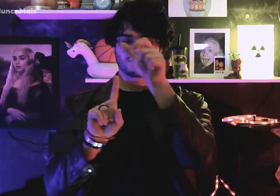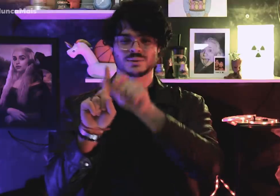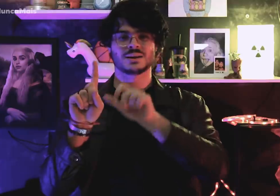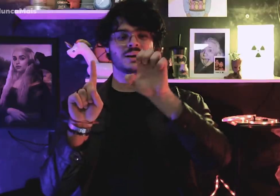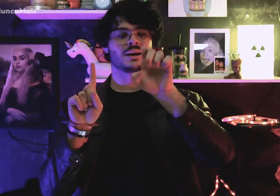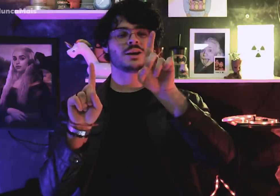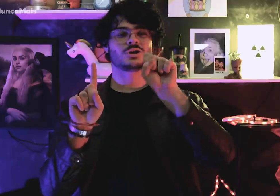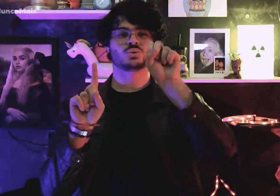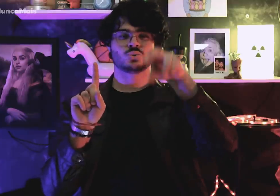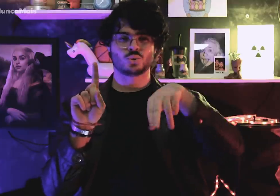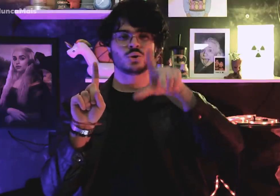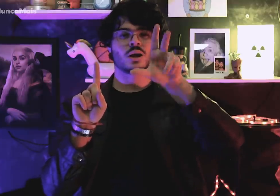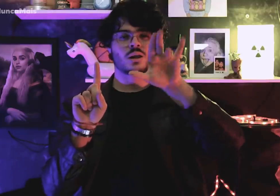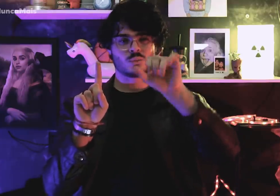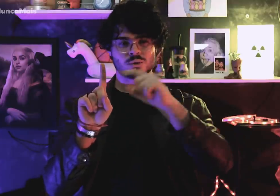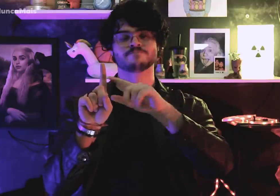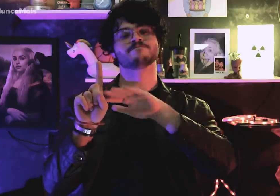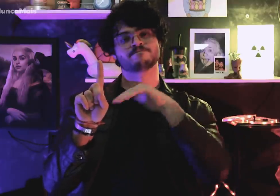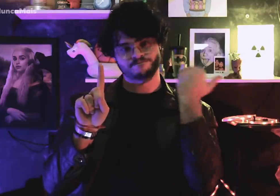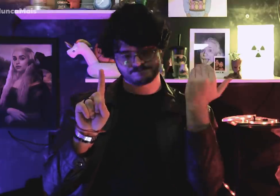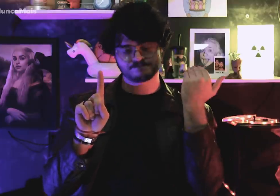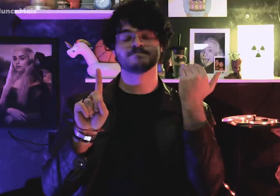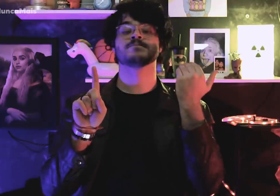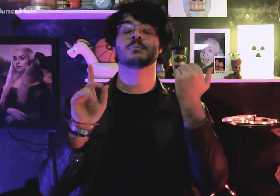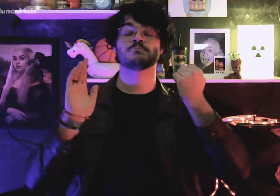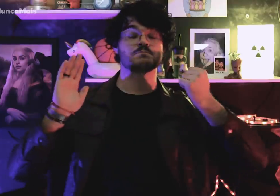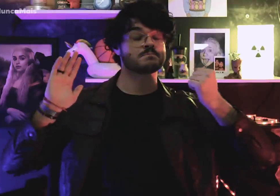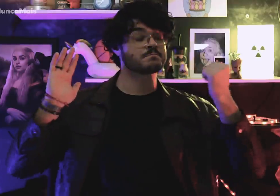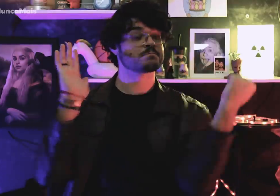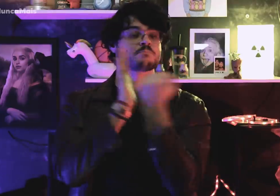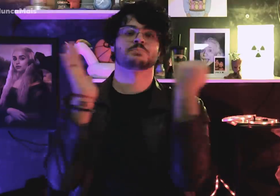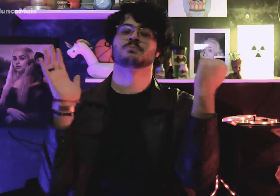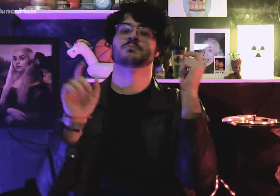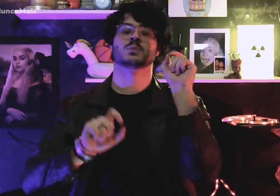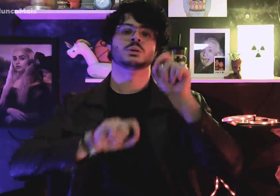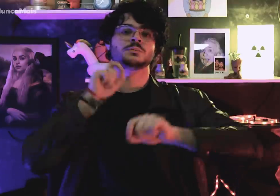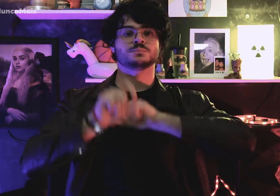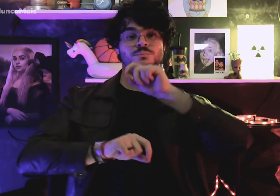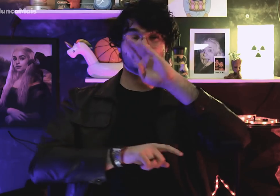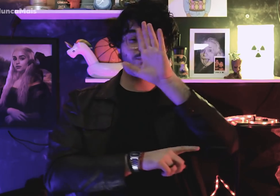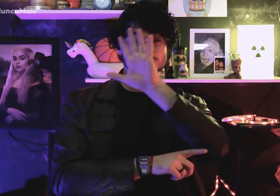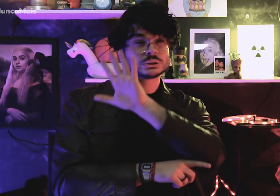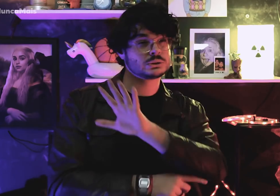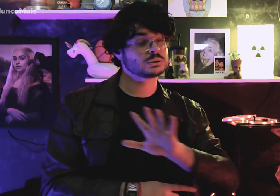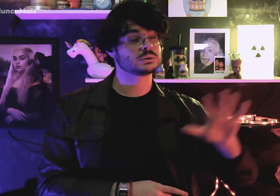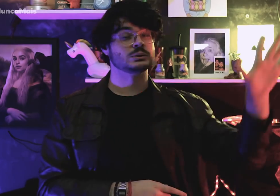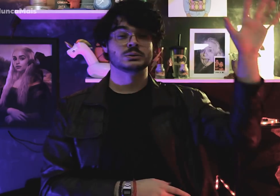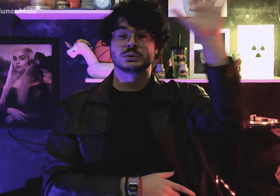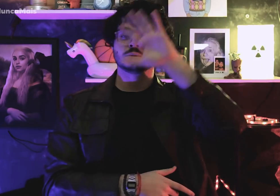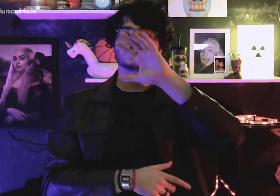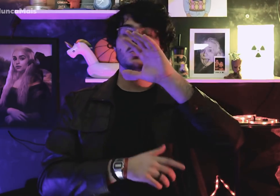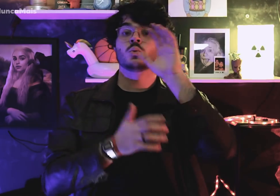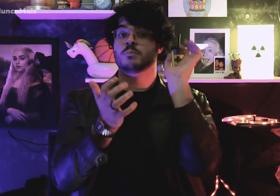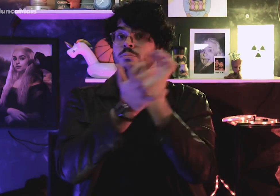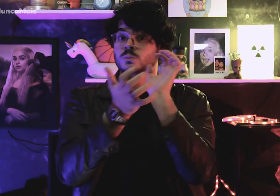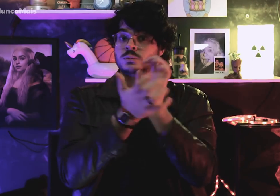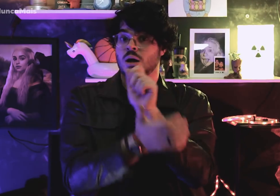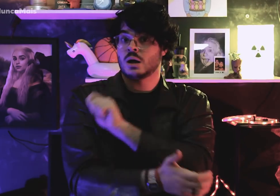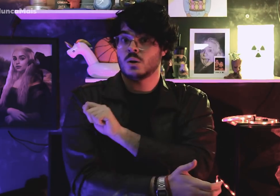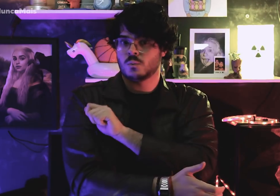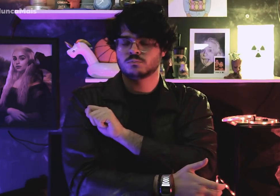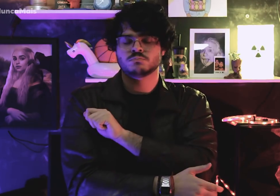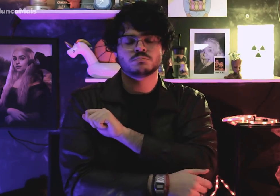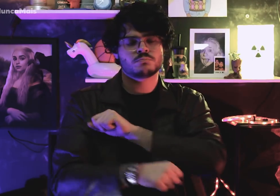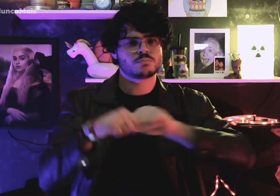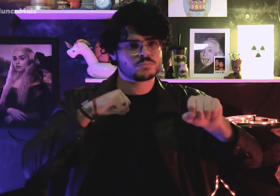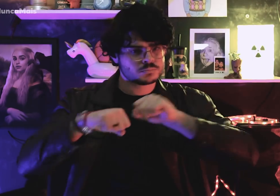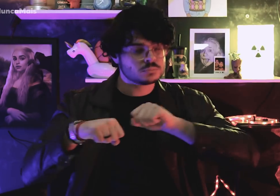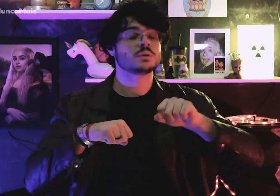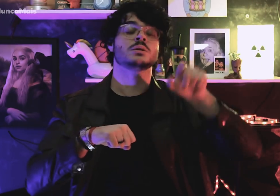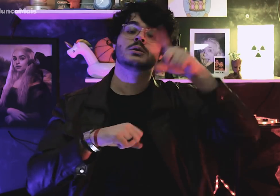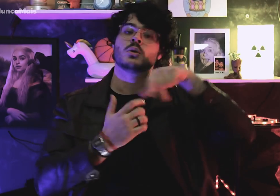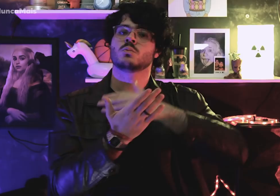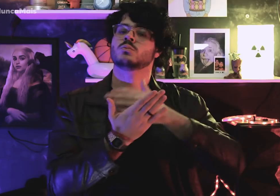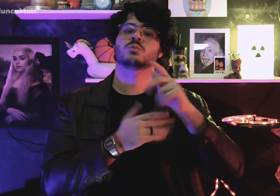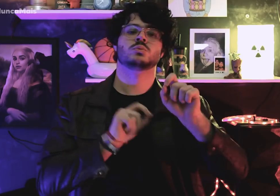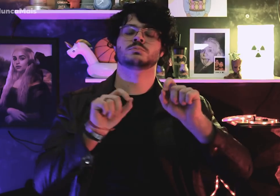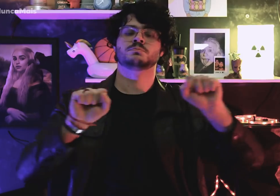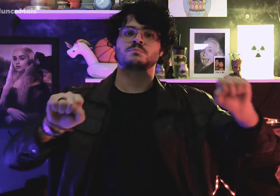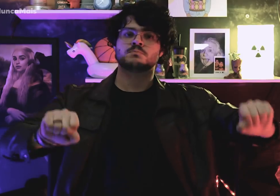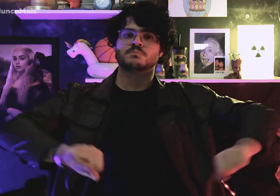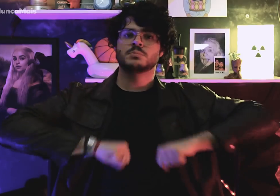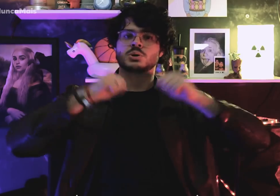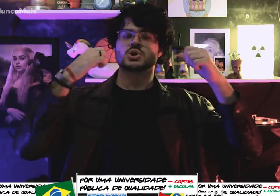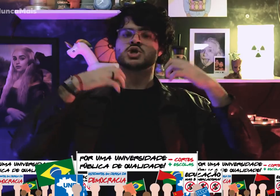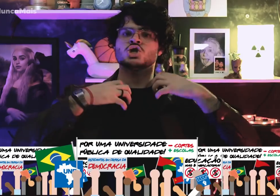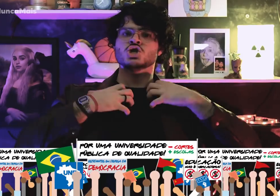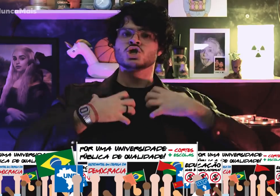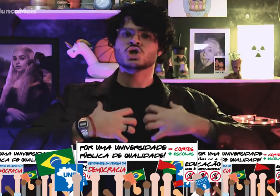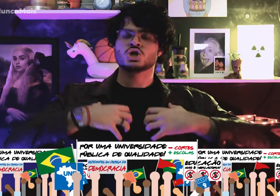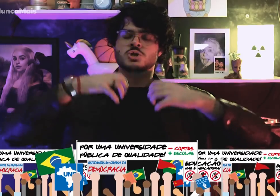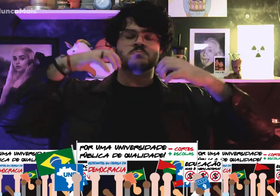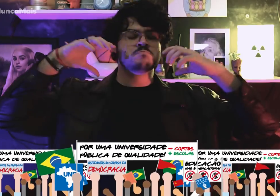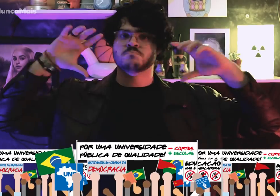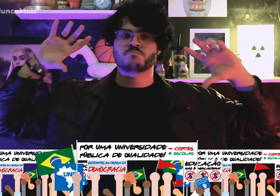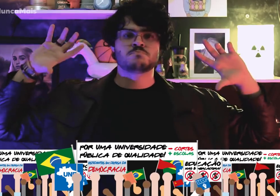Edson Luís's death marked the beginning of rise of student movements